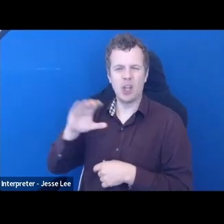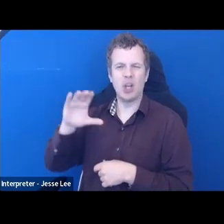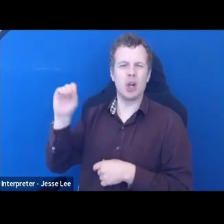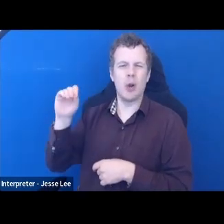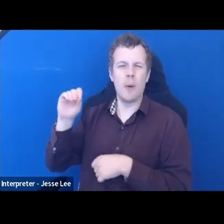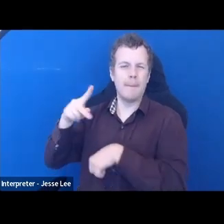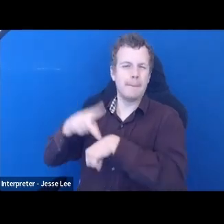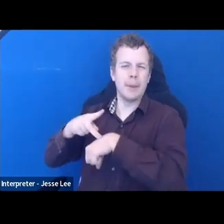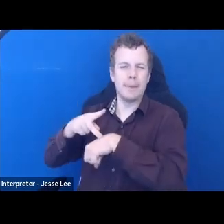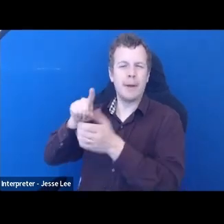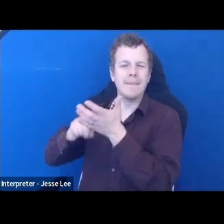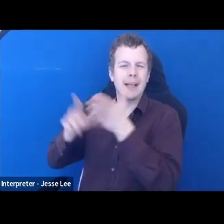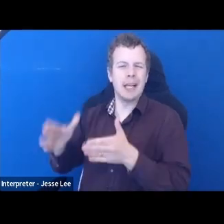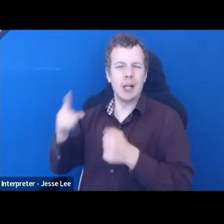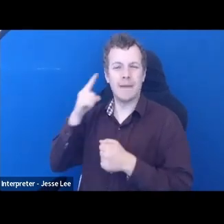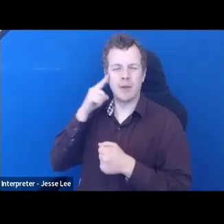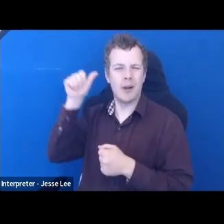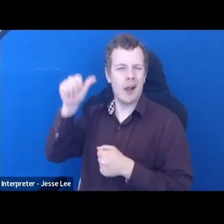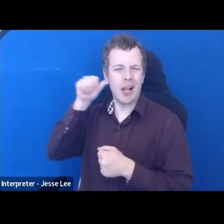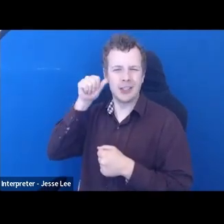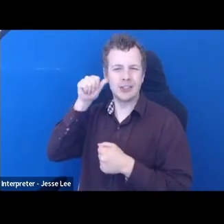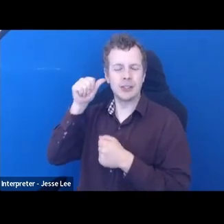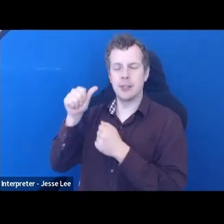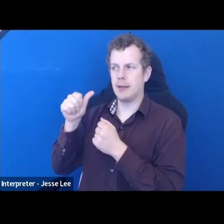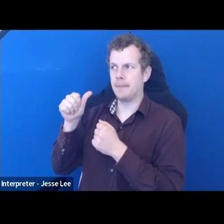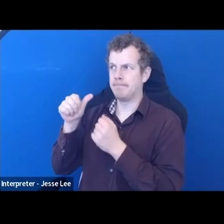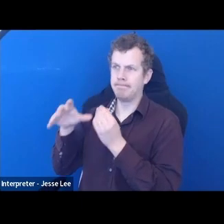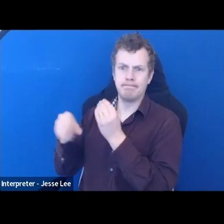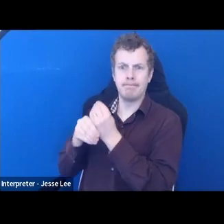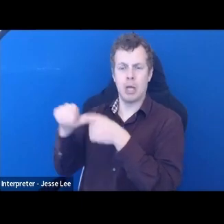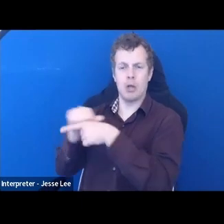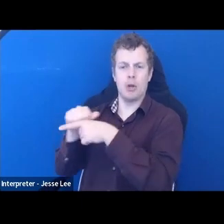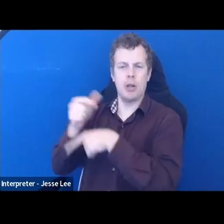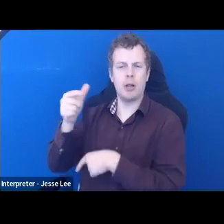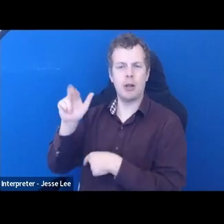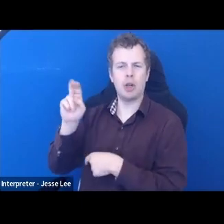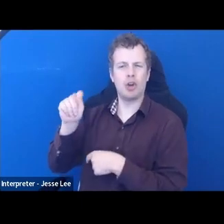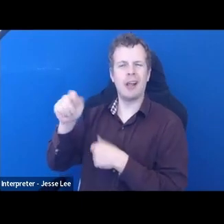for the audiology supplemental training grant that we have under the leadership education